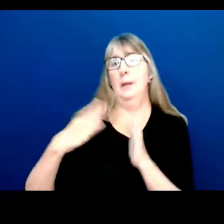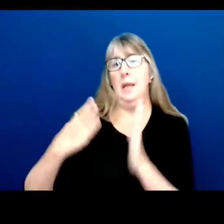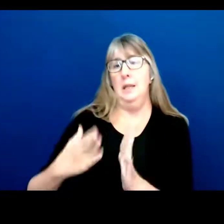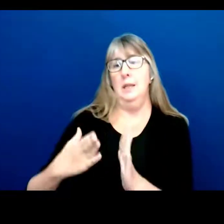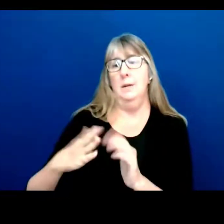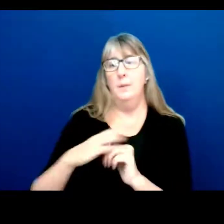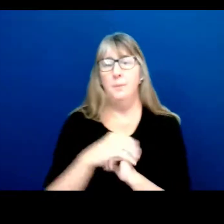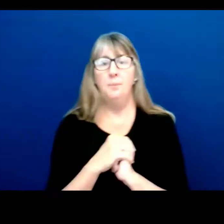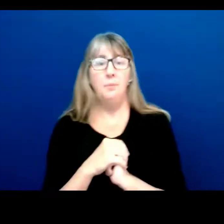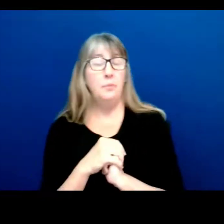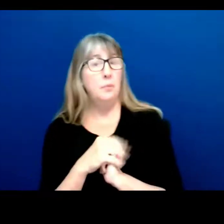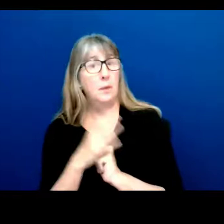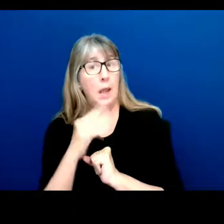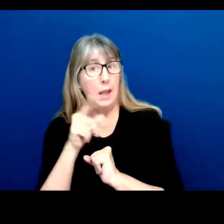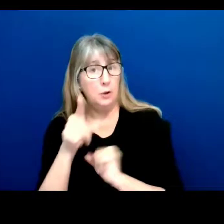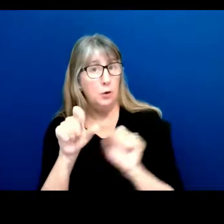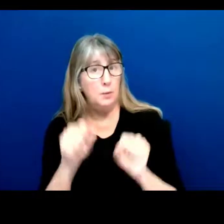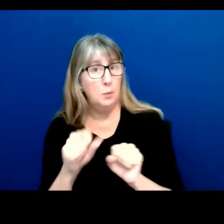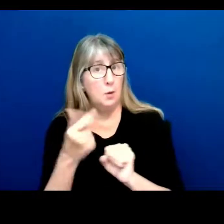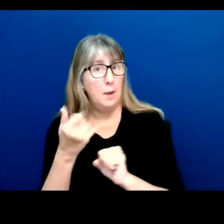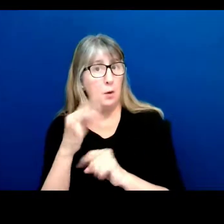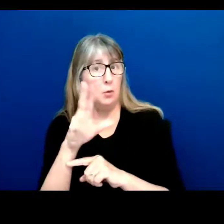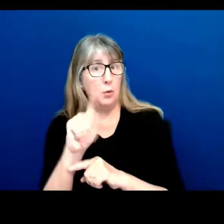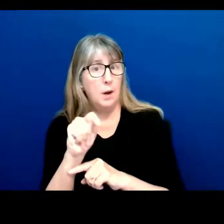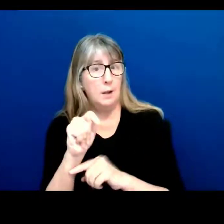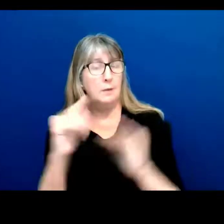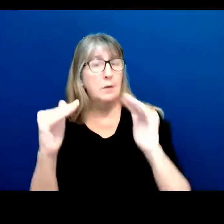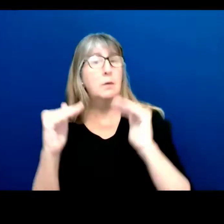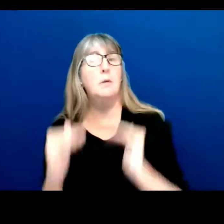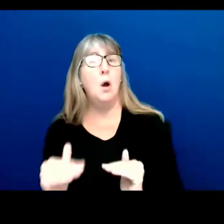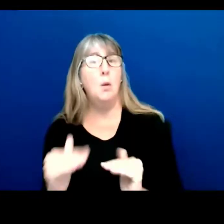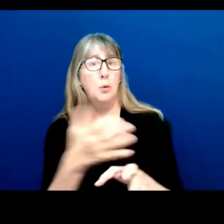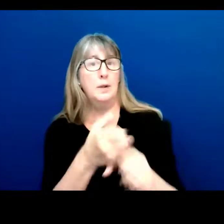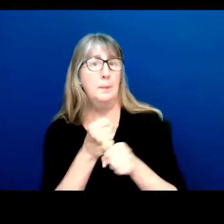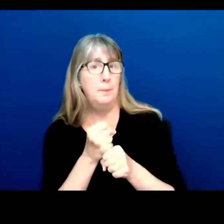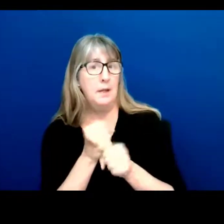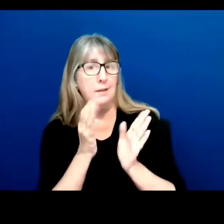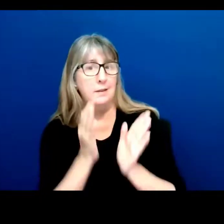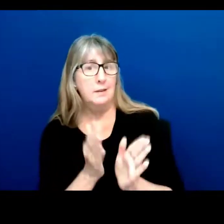Diane Dean: And you can be .. . How about grant subrecipients? Kathy Hancock: Oh. NIH is not .. .